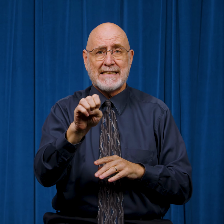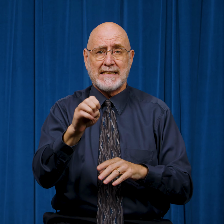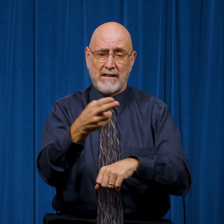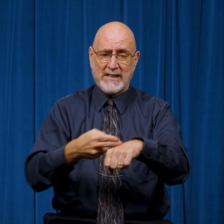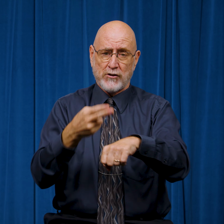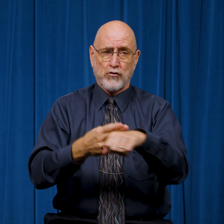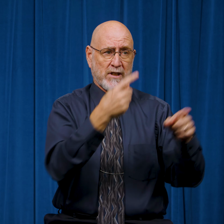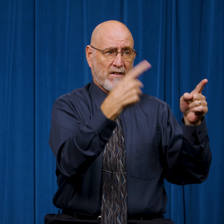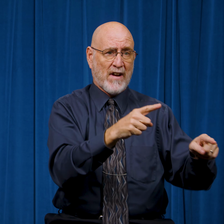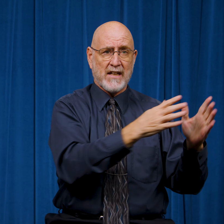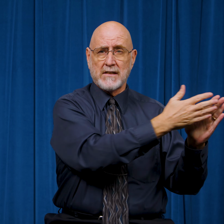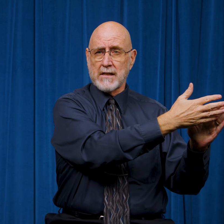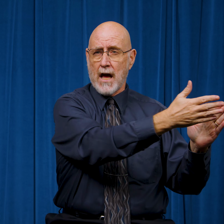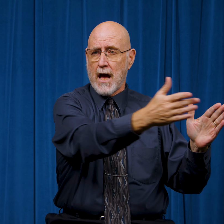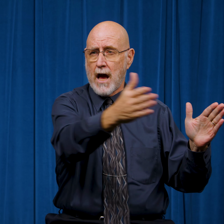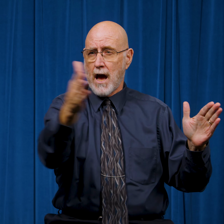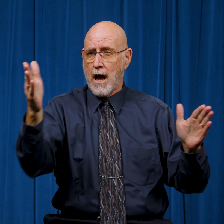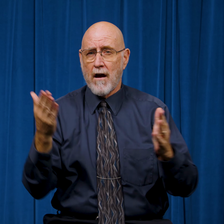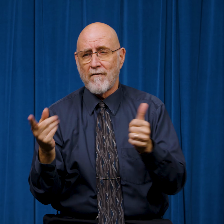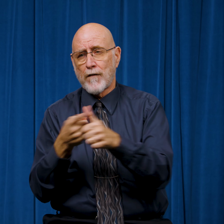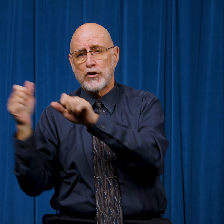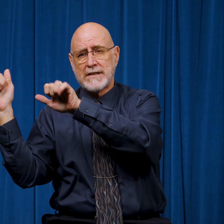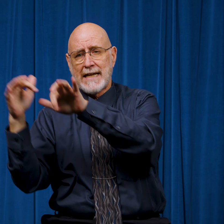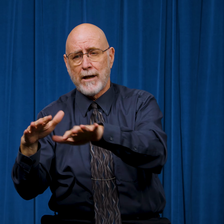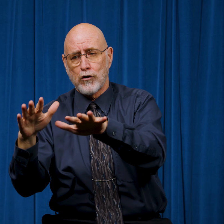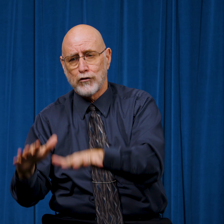through the history of the first settlers and the colonies and the Founders.